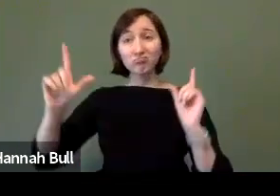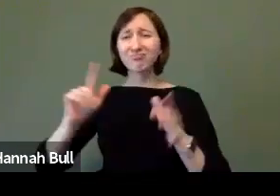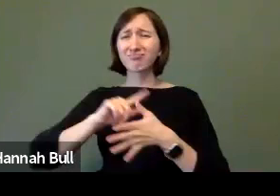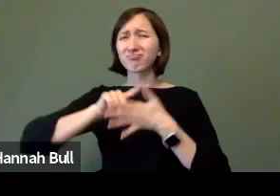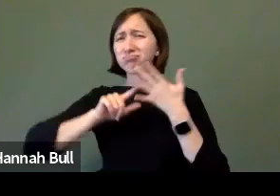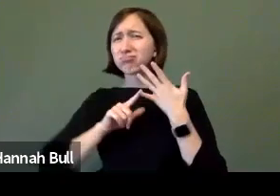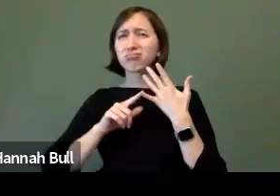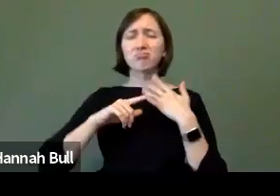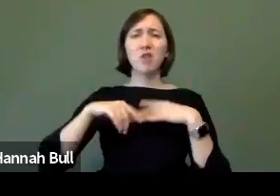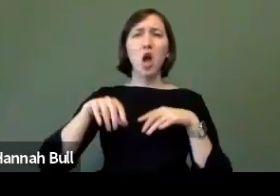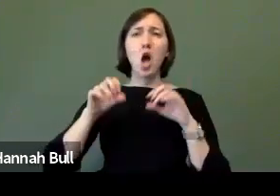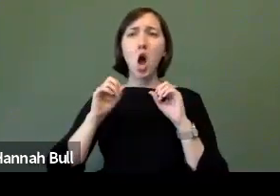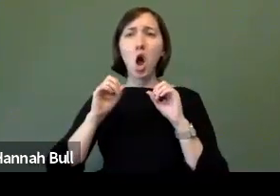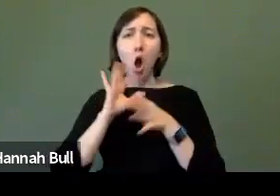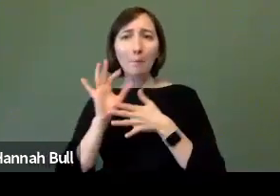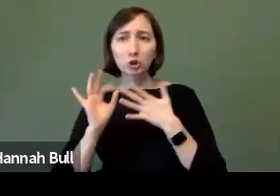but they are not an exhaustive list.